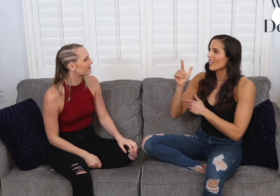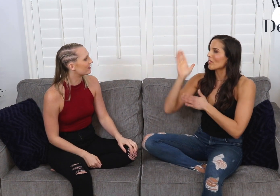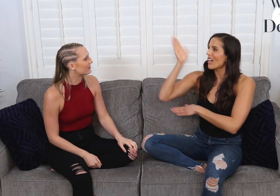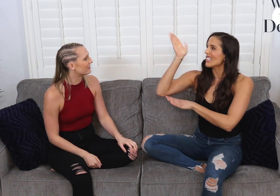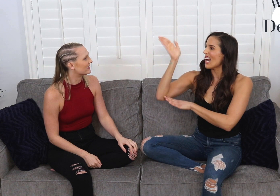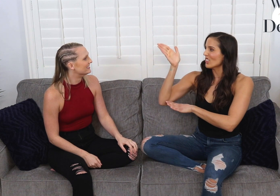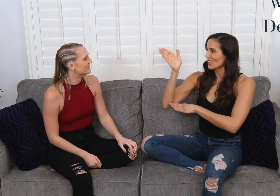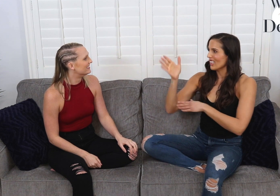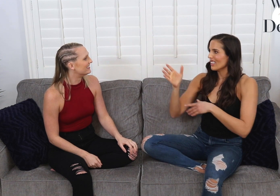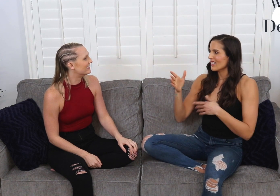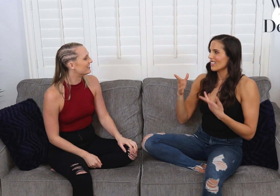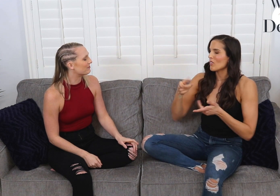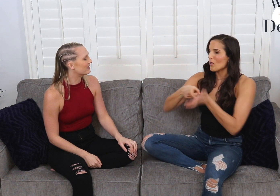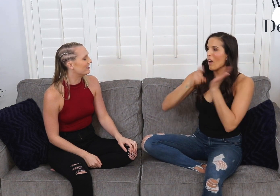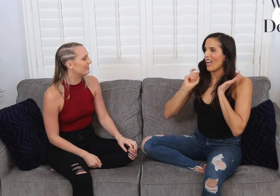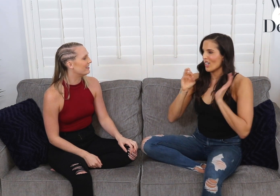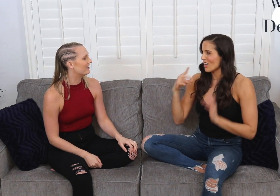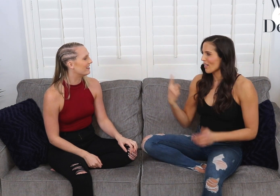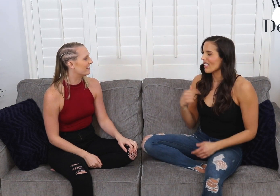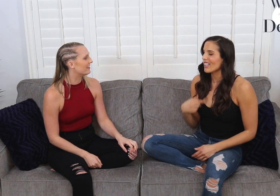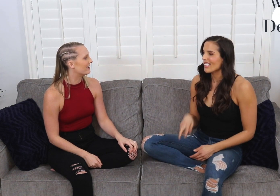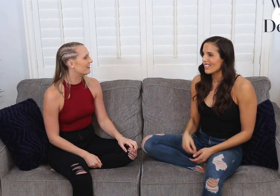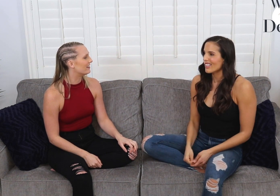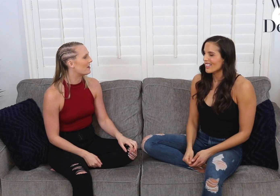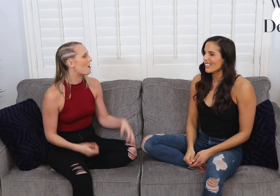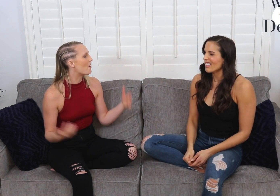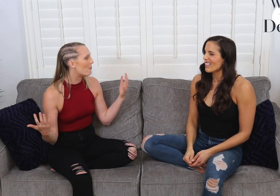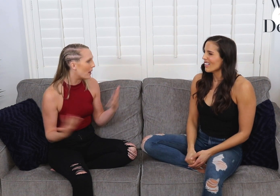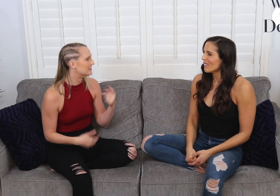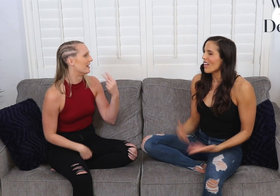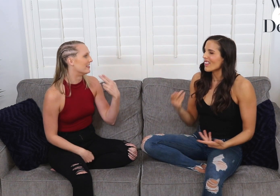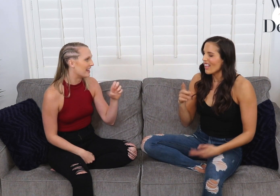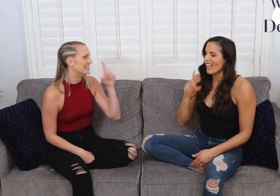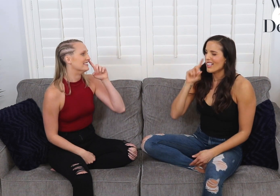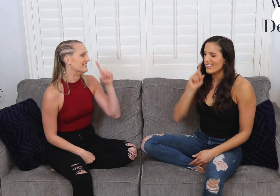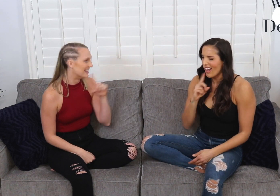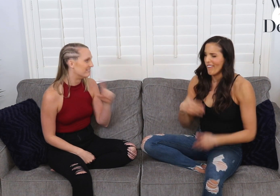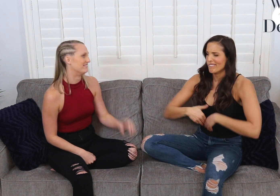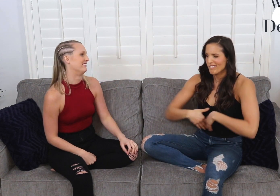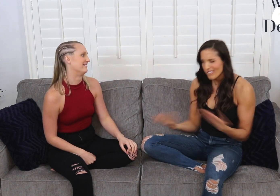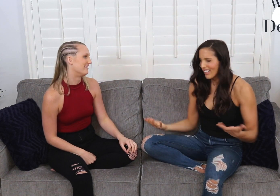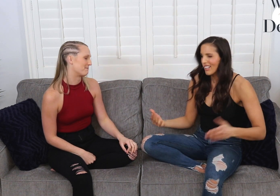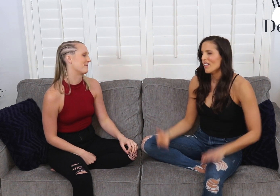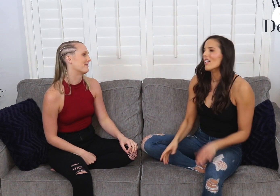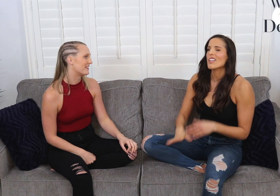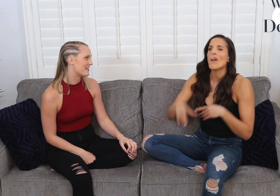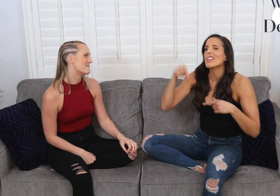oral presentation skills is required, and I'm like, "What the Deaf?!" "What the Deaf?!"